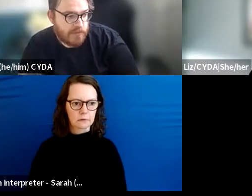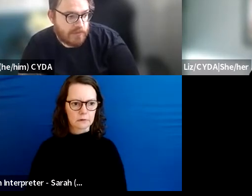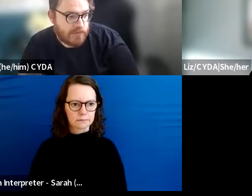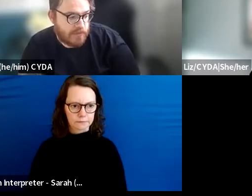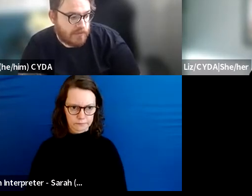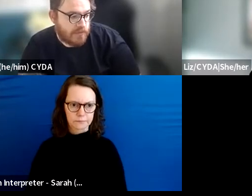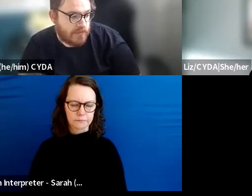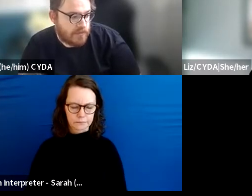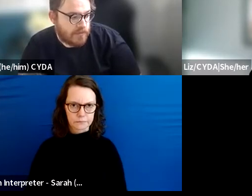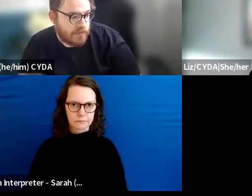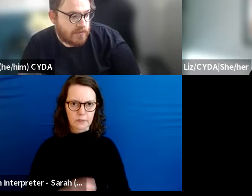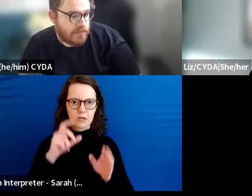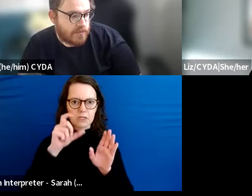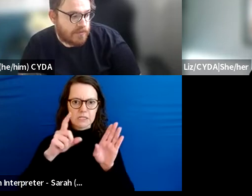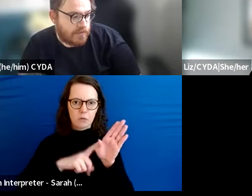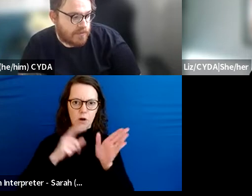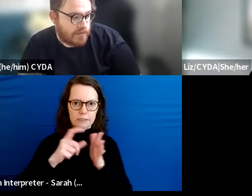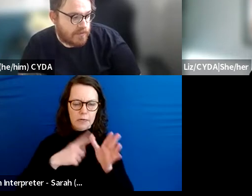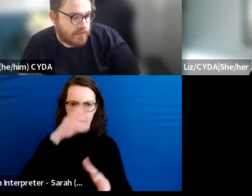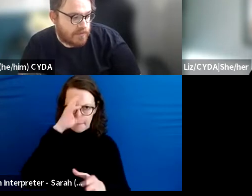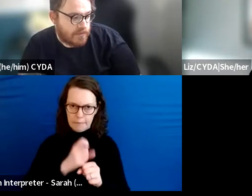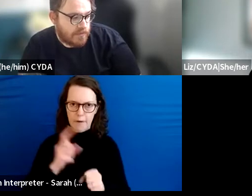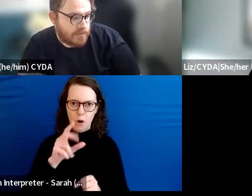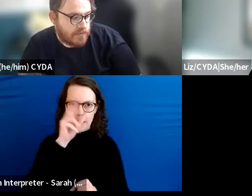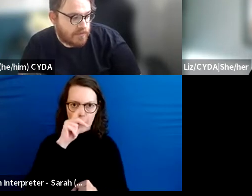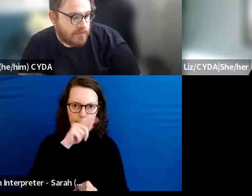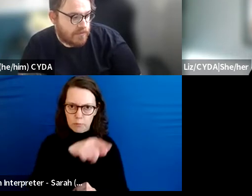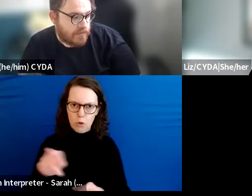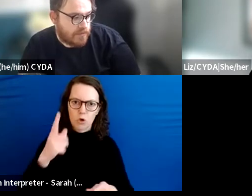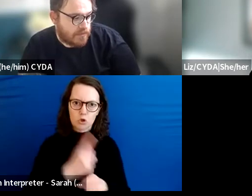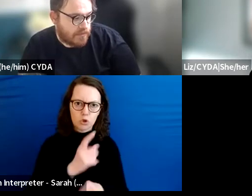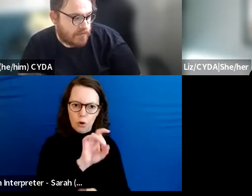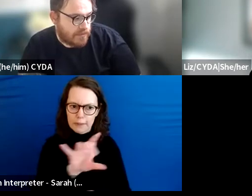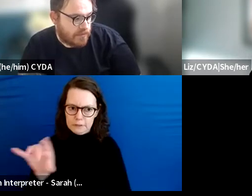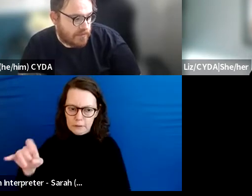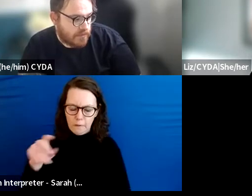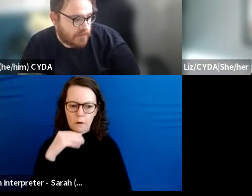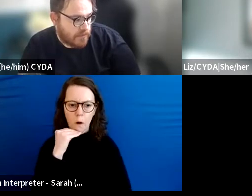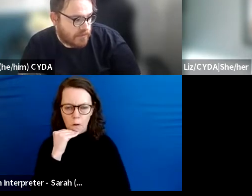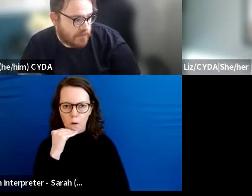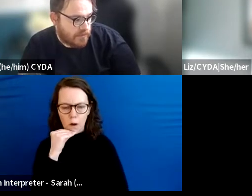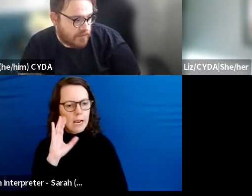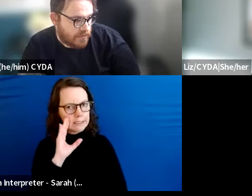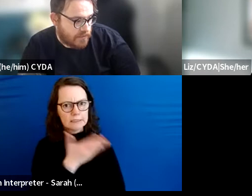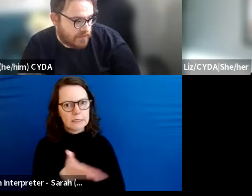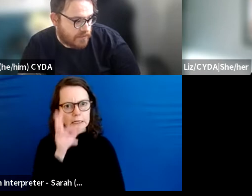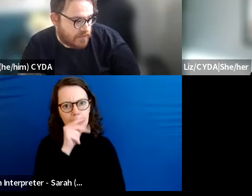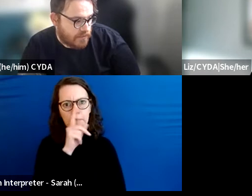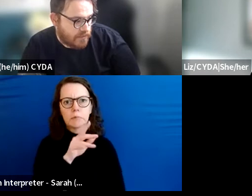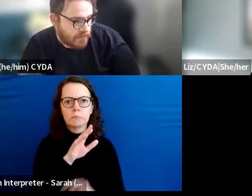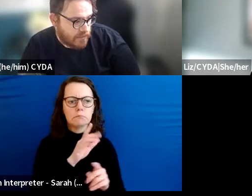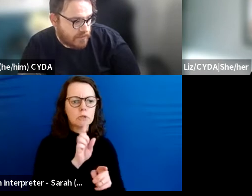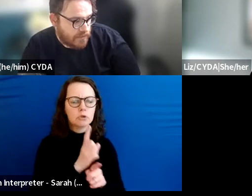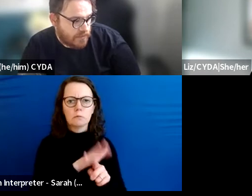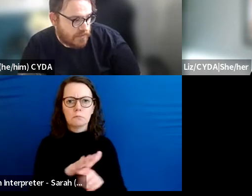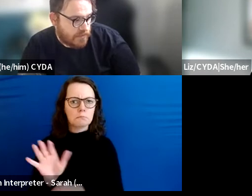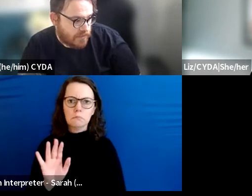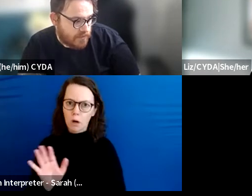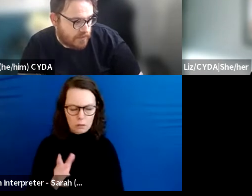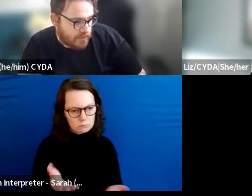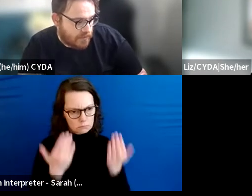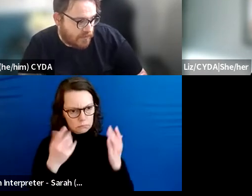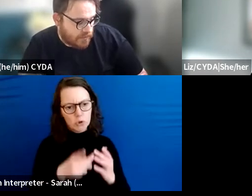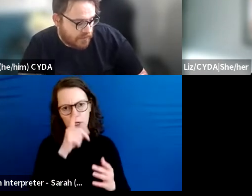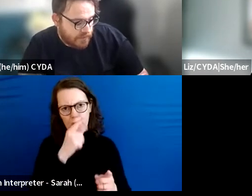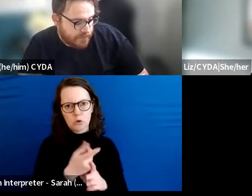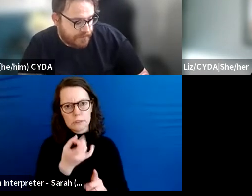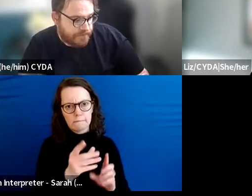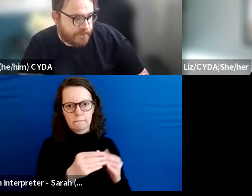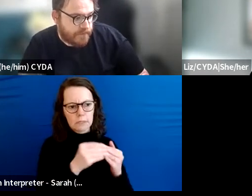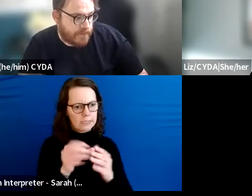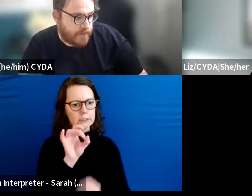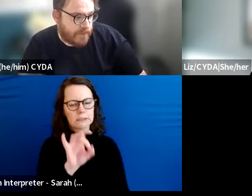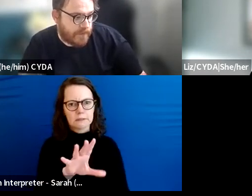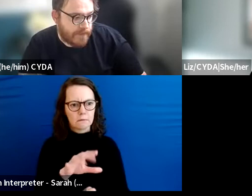So, so this approach we believe that hearing directly from young people with disabilities about their experiences helps families caregivers, and communities to have high expectations and aspirations for all their children.